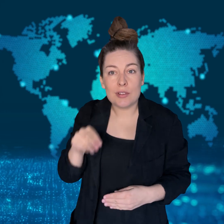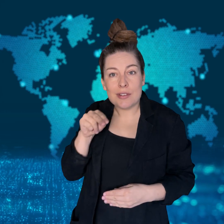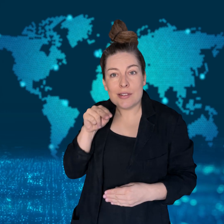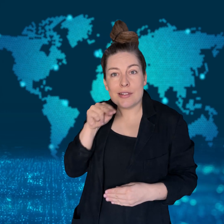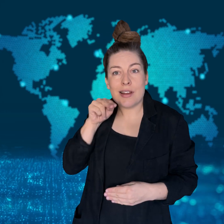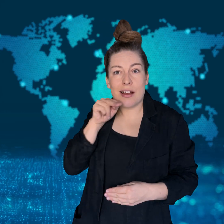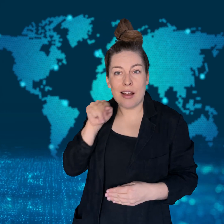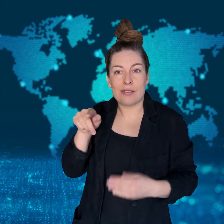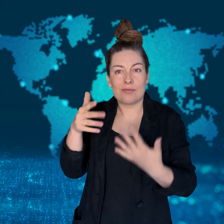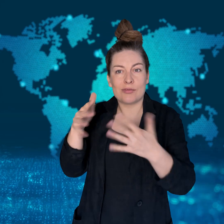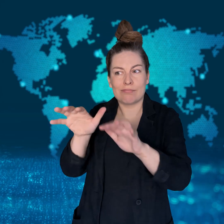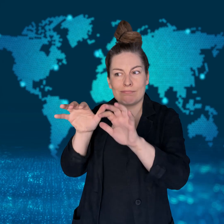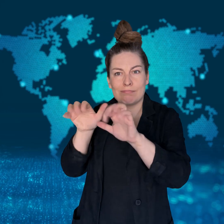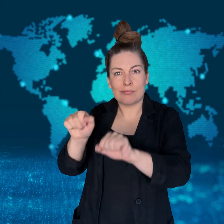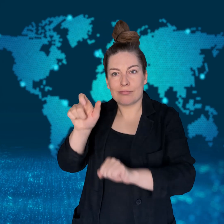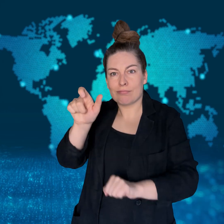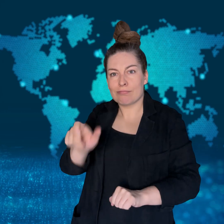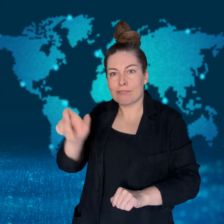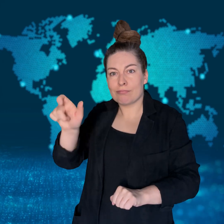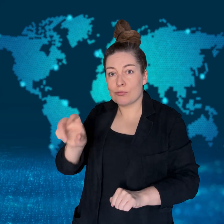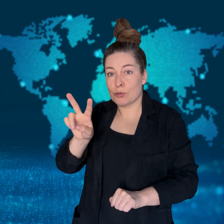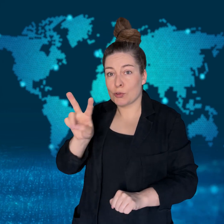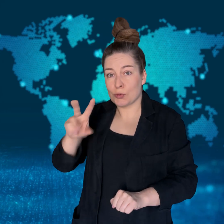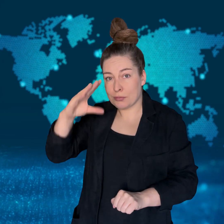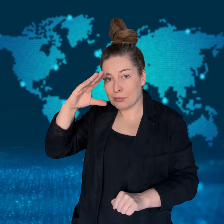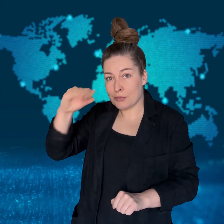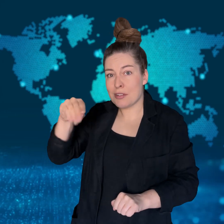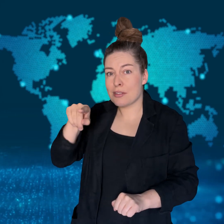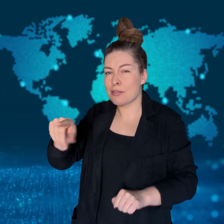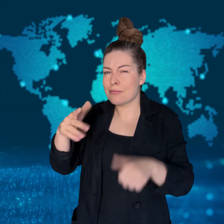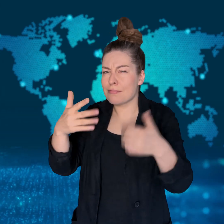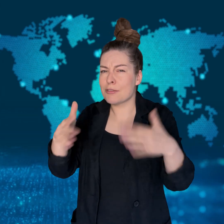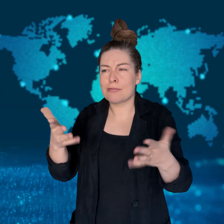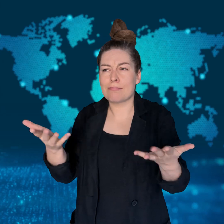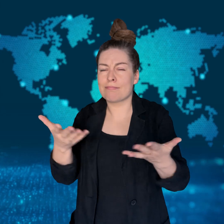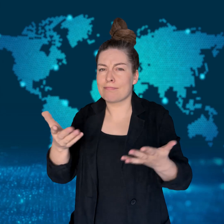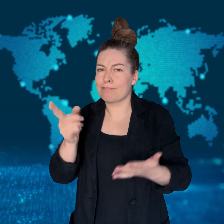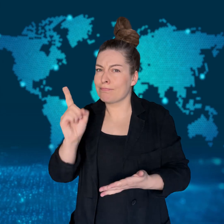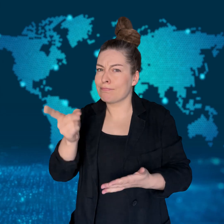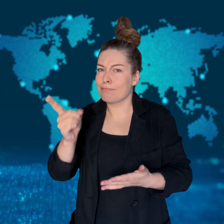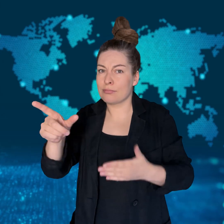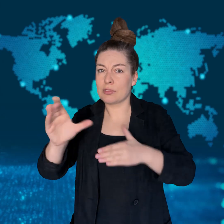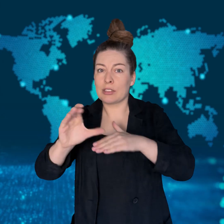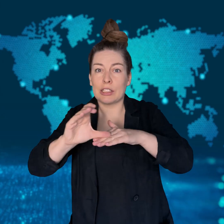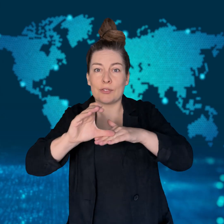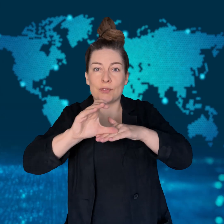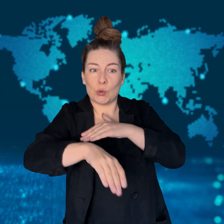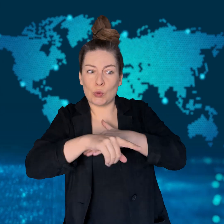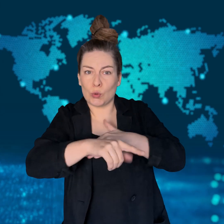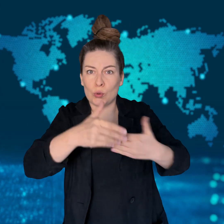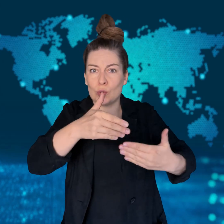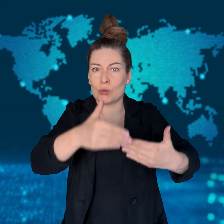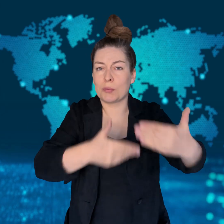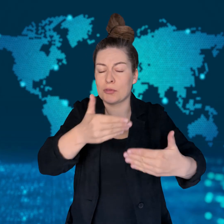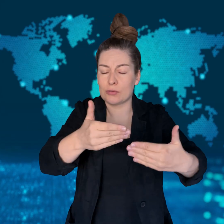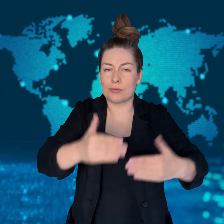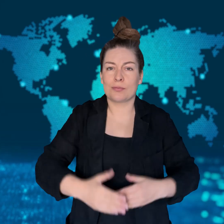Two charged for "sextortion"